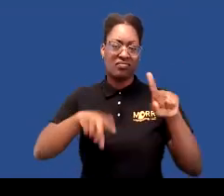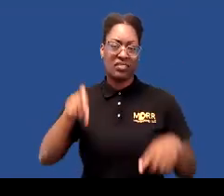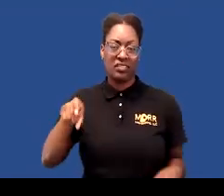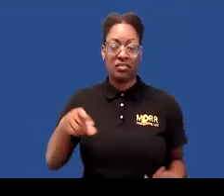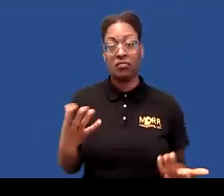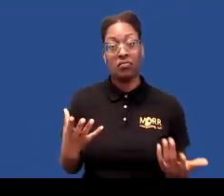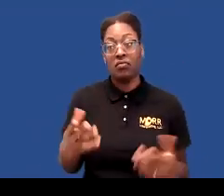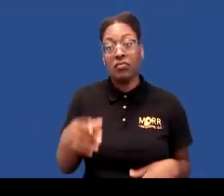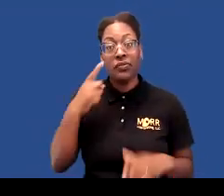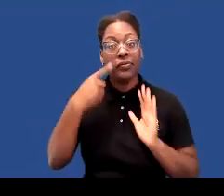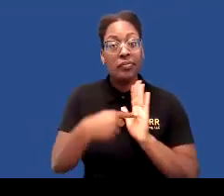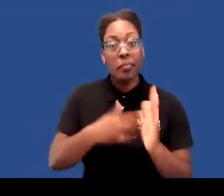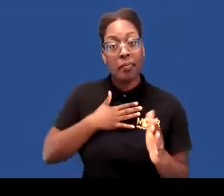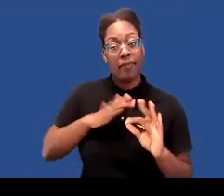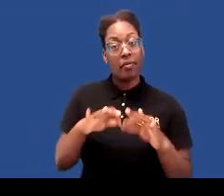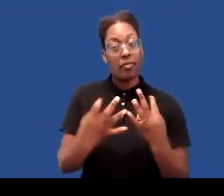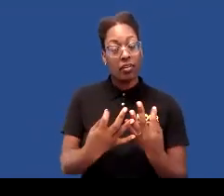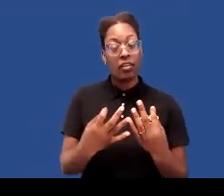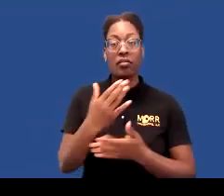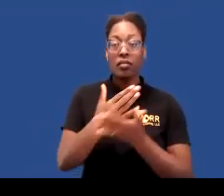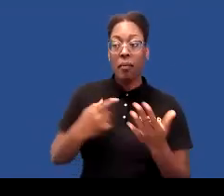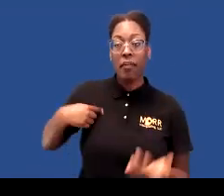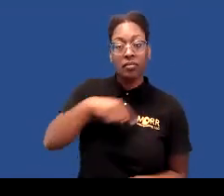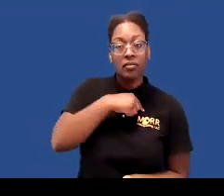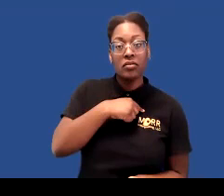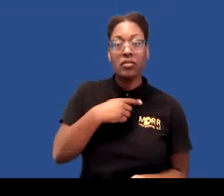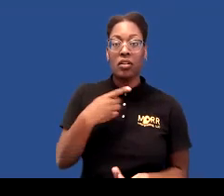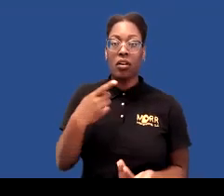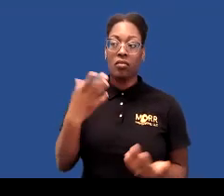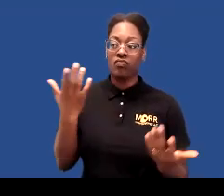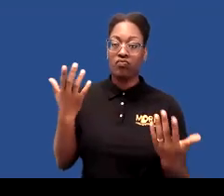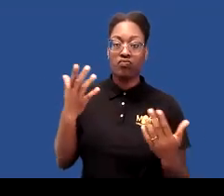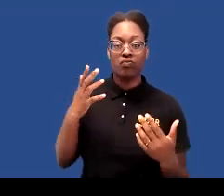I have people who are like, "Well, everyone should learn to speak correctly,"